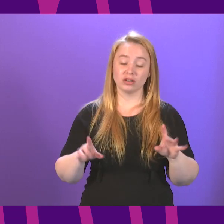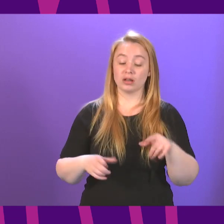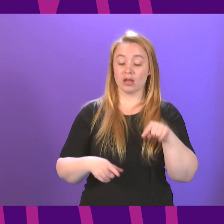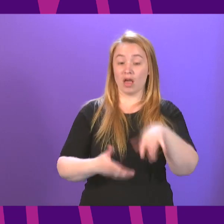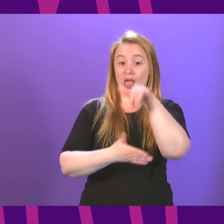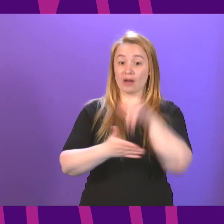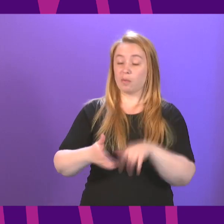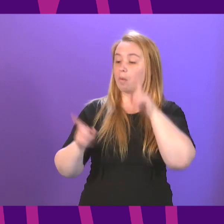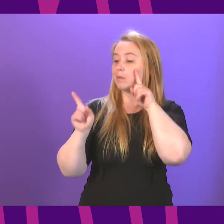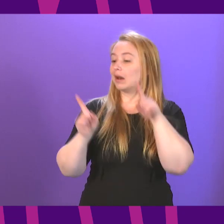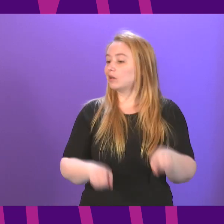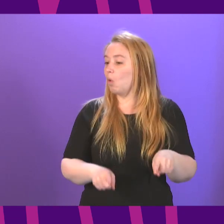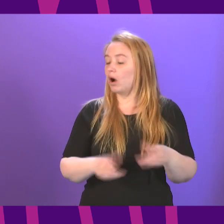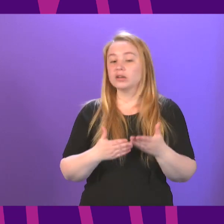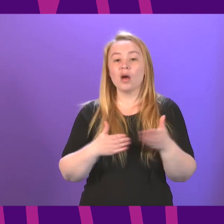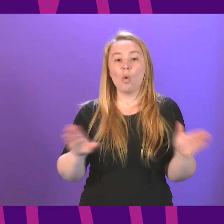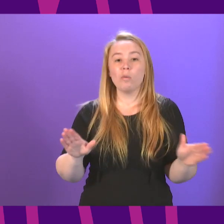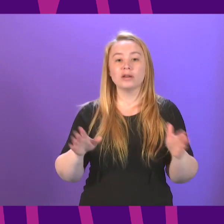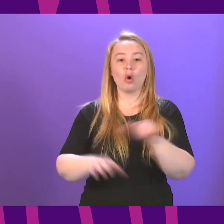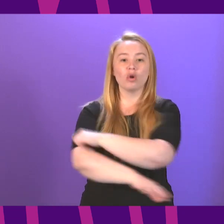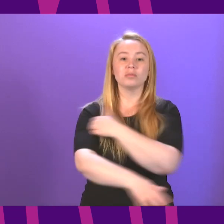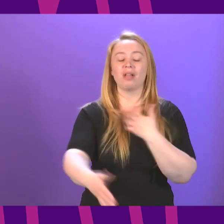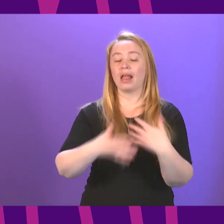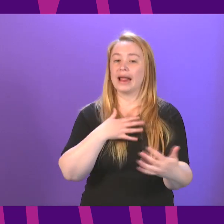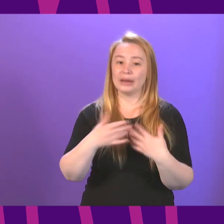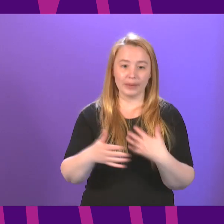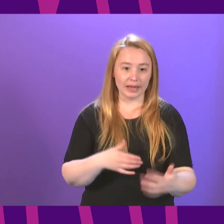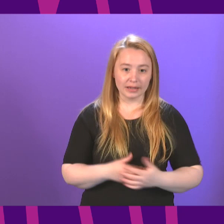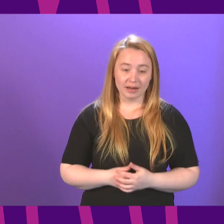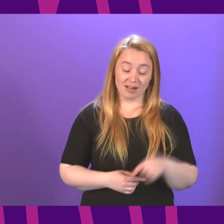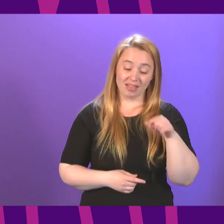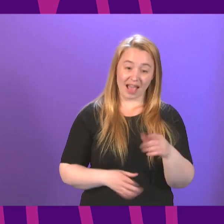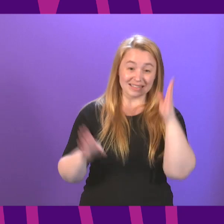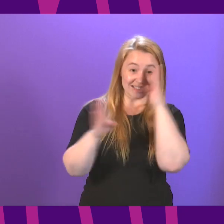and the hospital was opened anyway. That is another example of secrecy and failure that